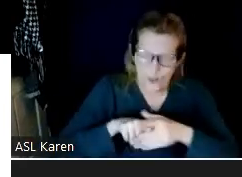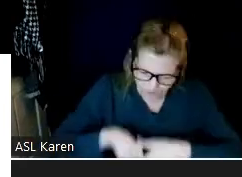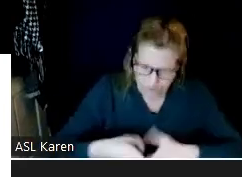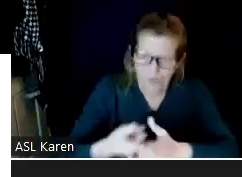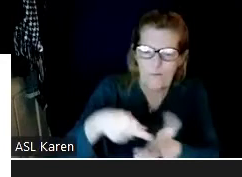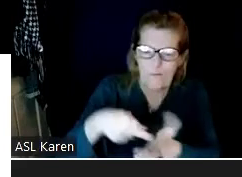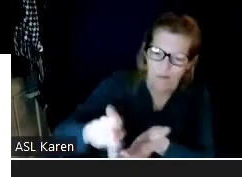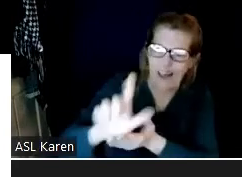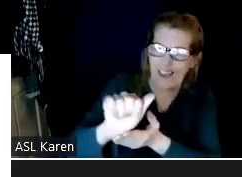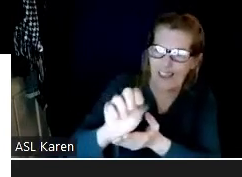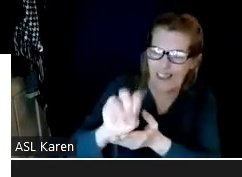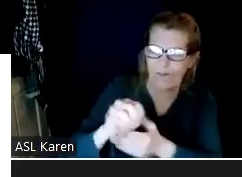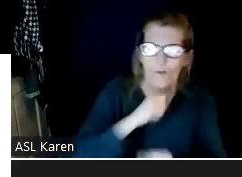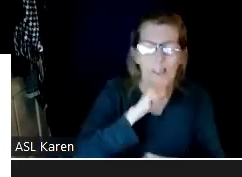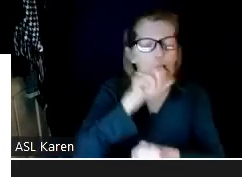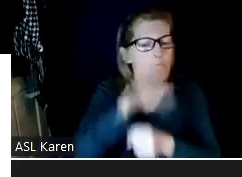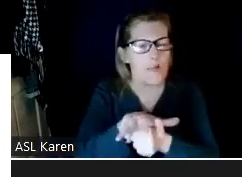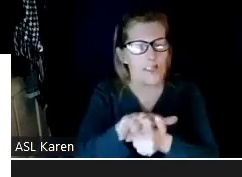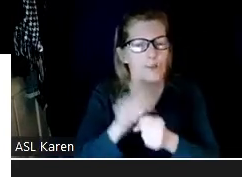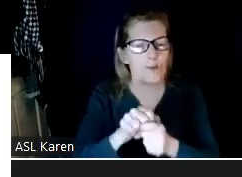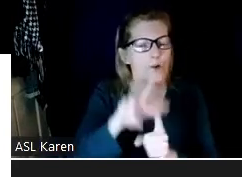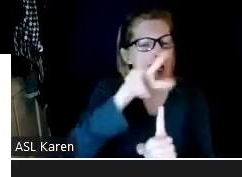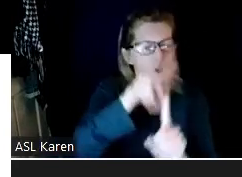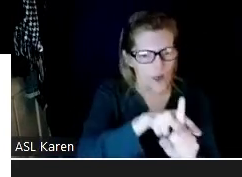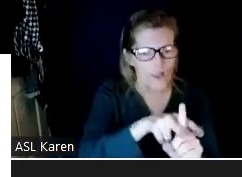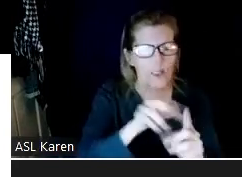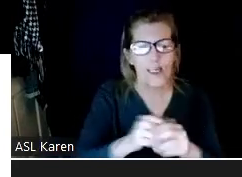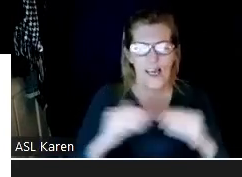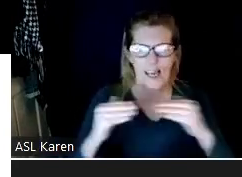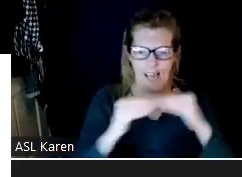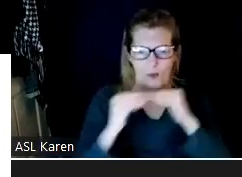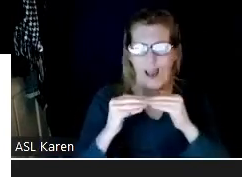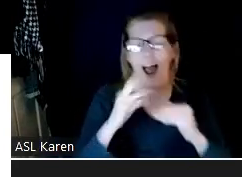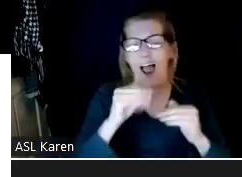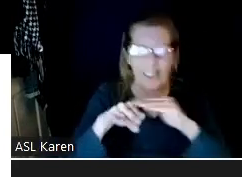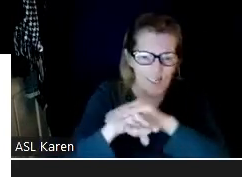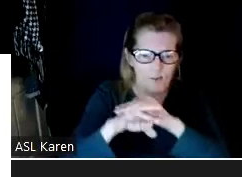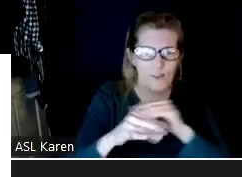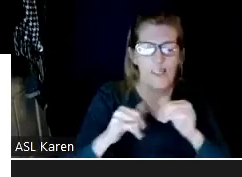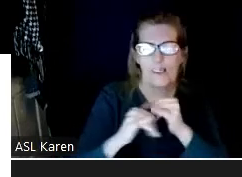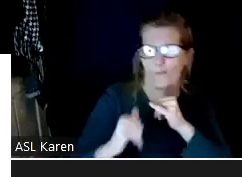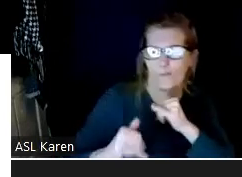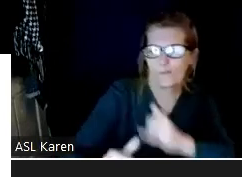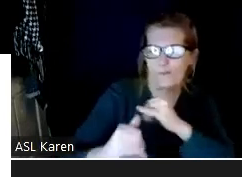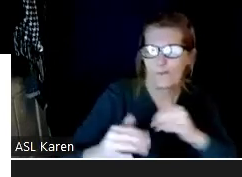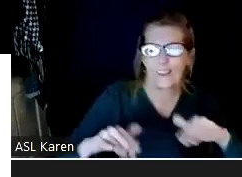15:14:30 We are committed to addressing equity, and access in a comprehensive and different way.